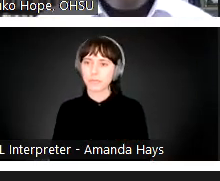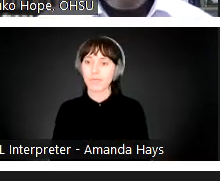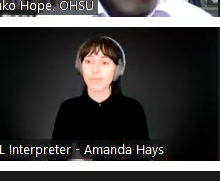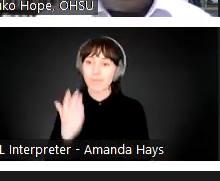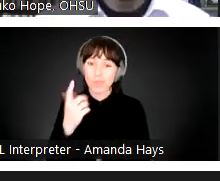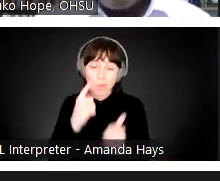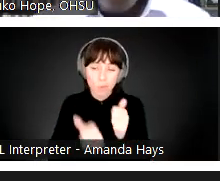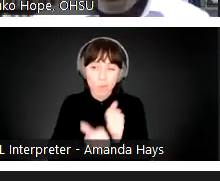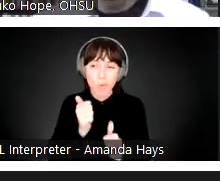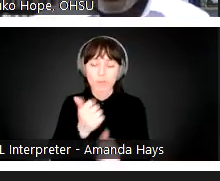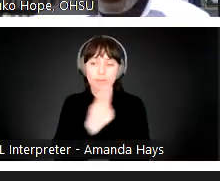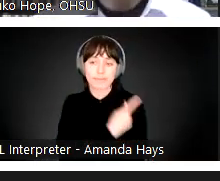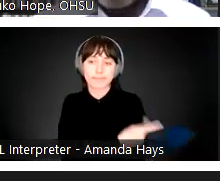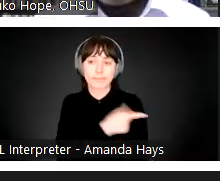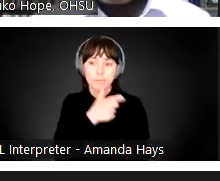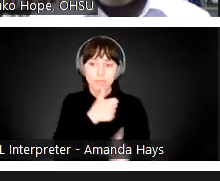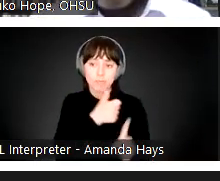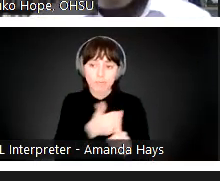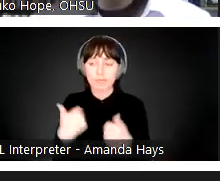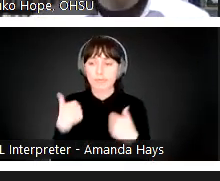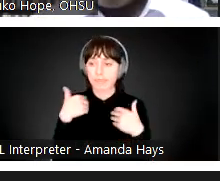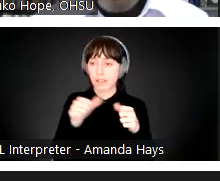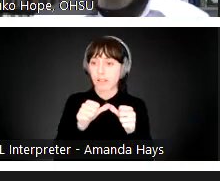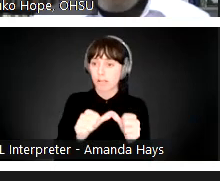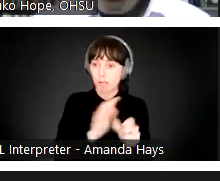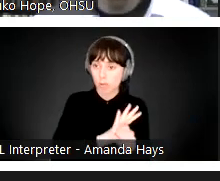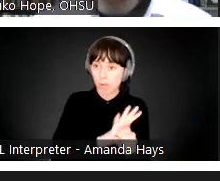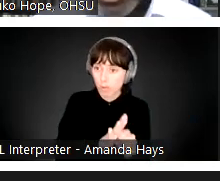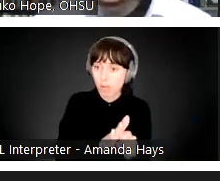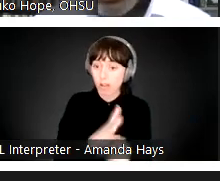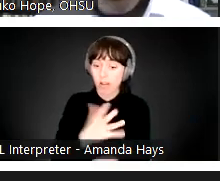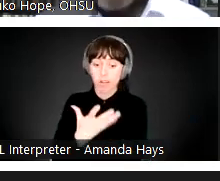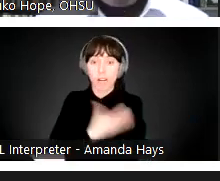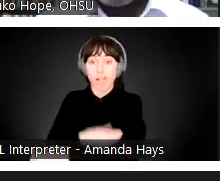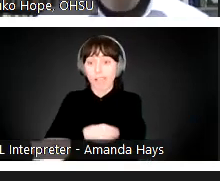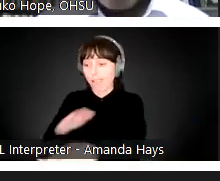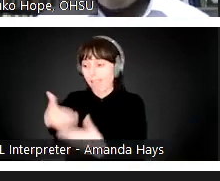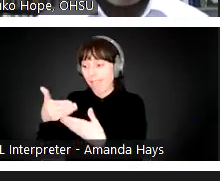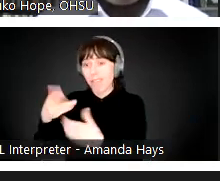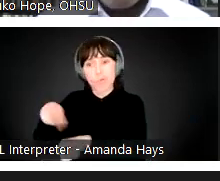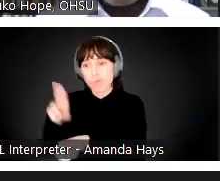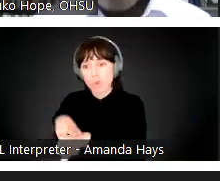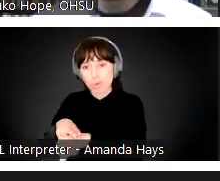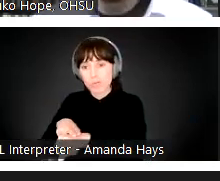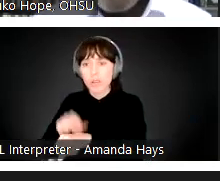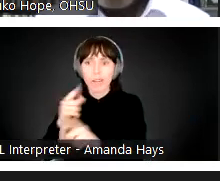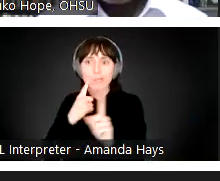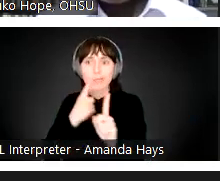fact, that's what we want, we want them to be normal. If you have a B12 deficiency